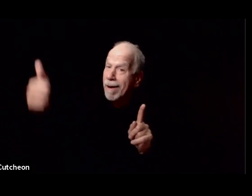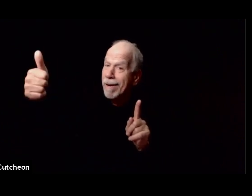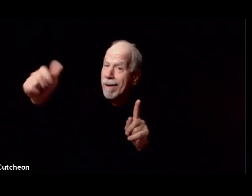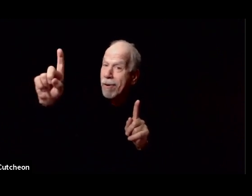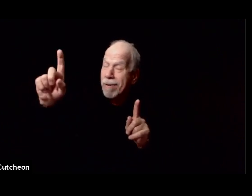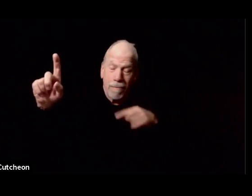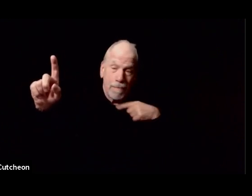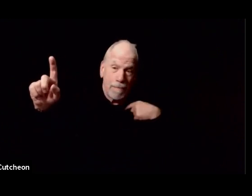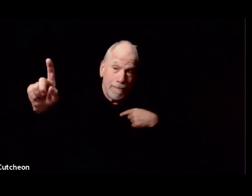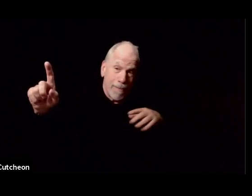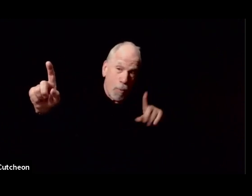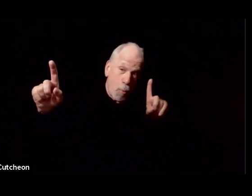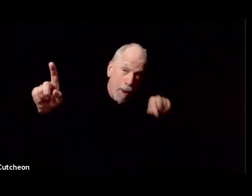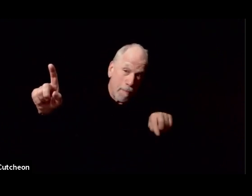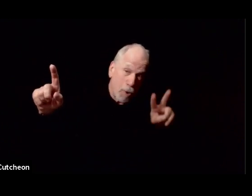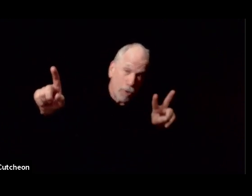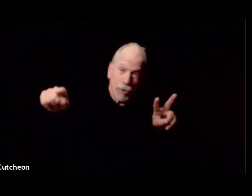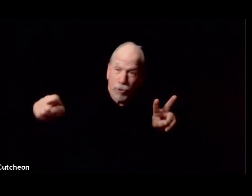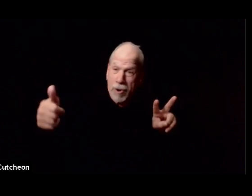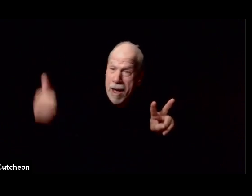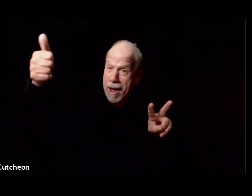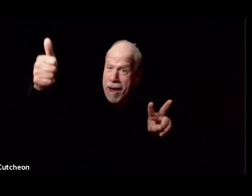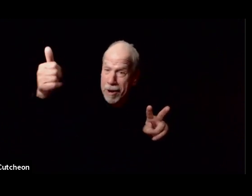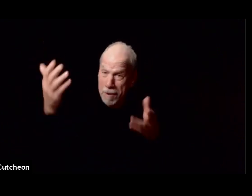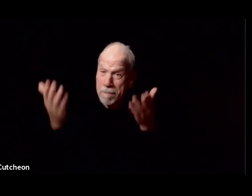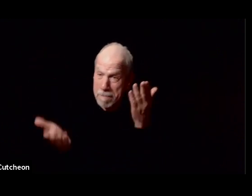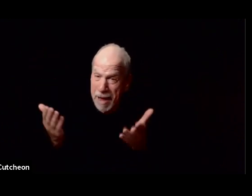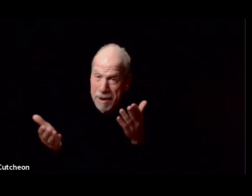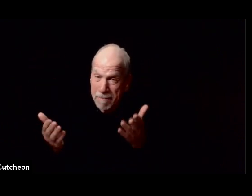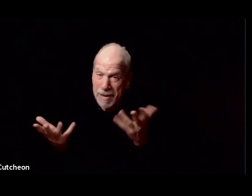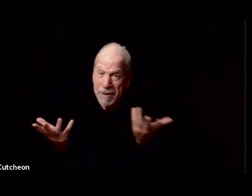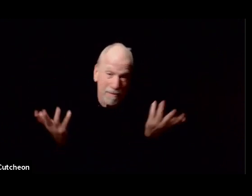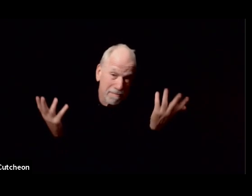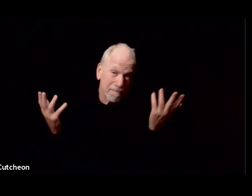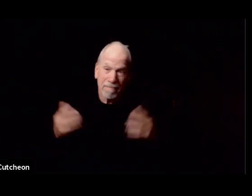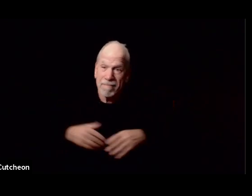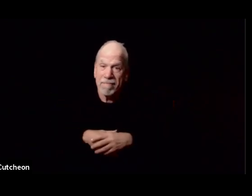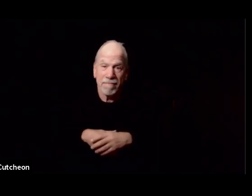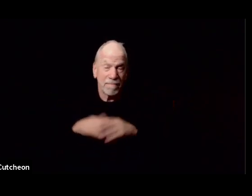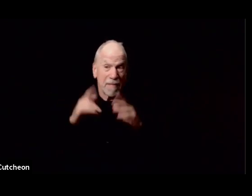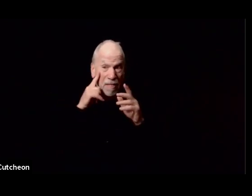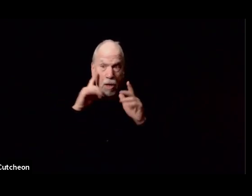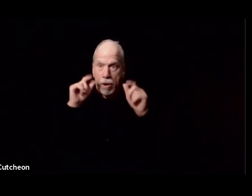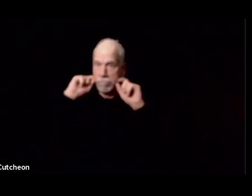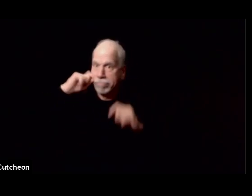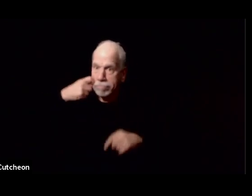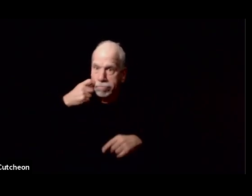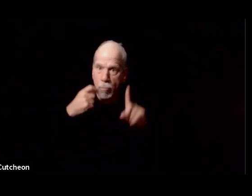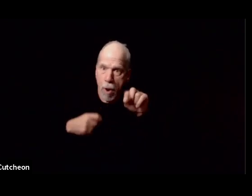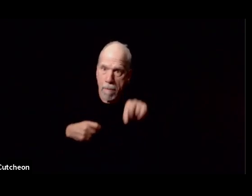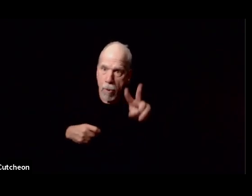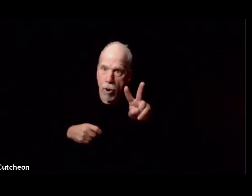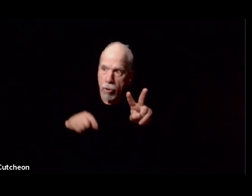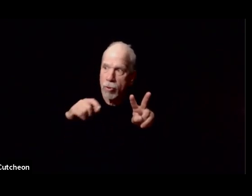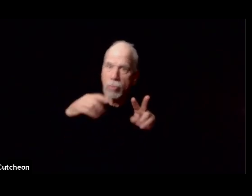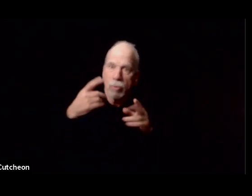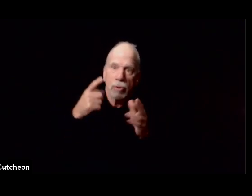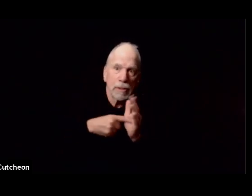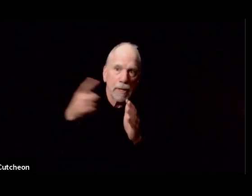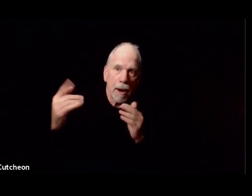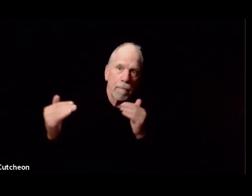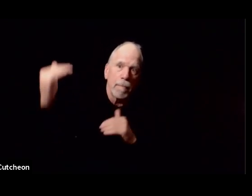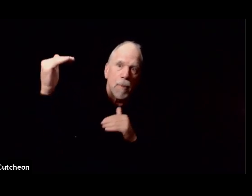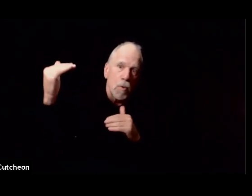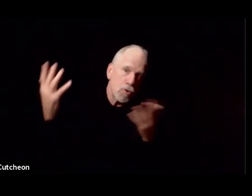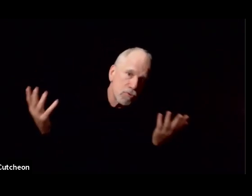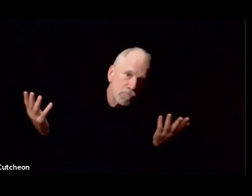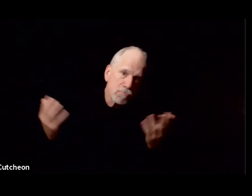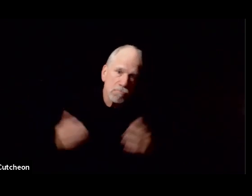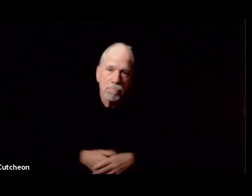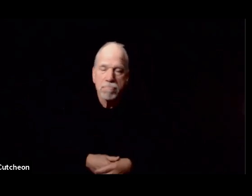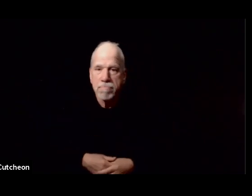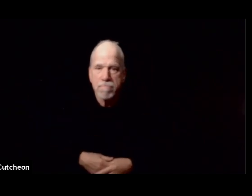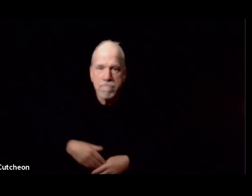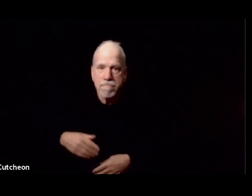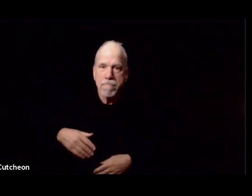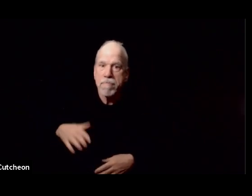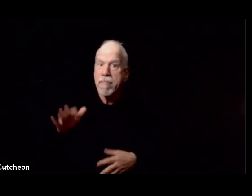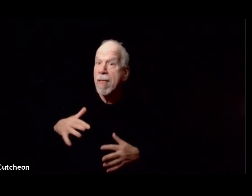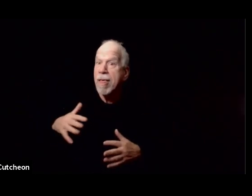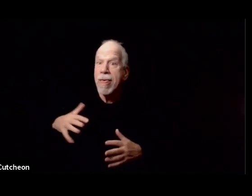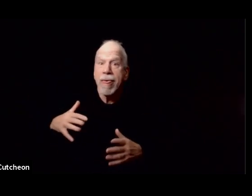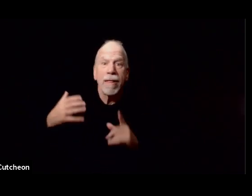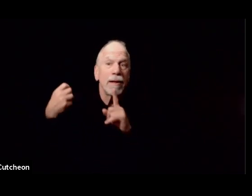that there have been people who have been uninfected it also means that we have a large